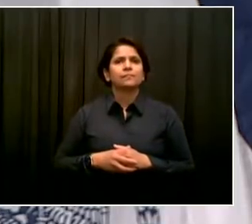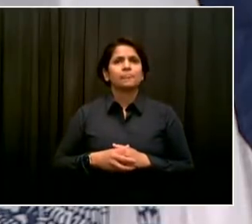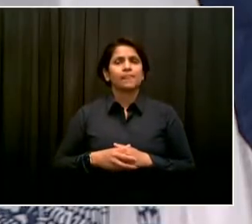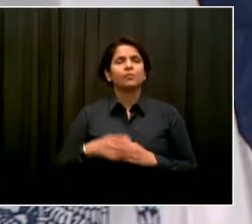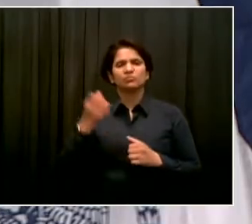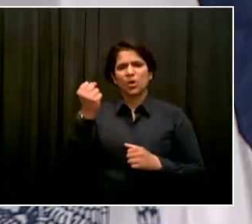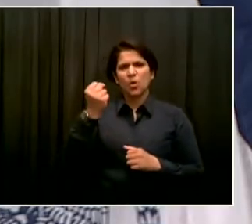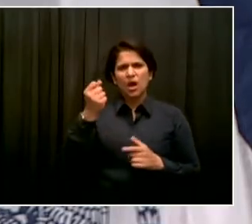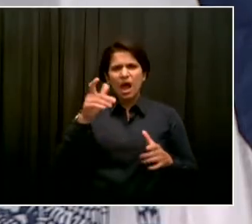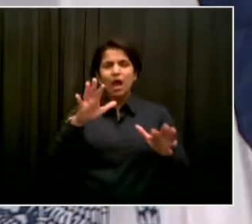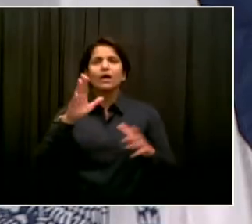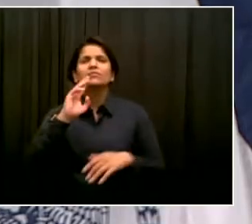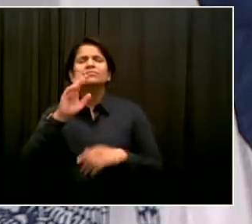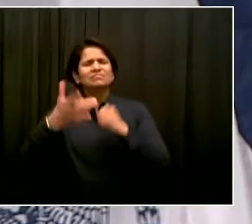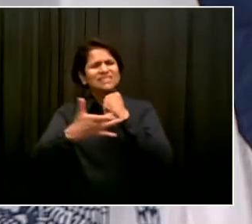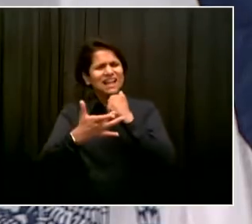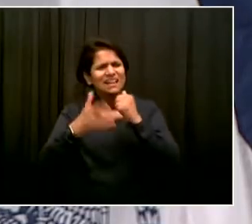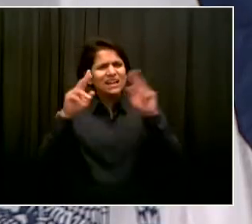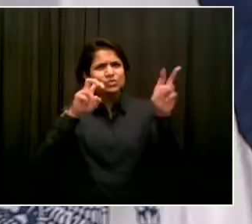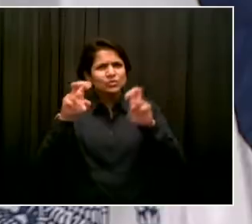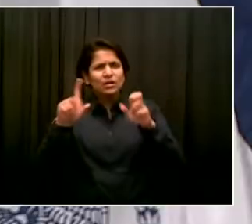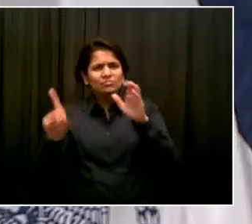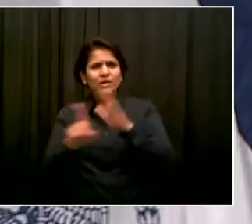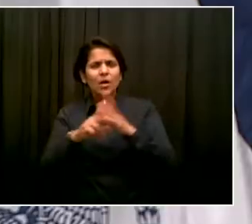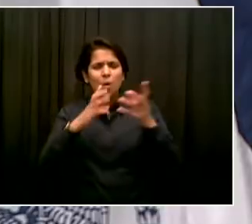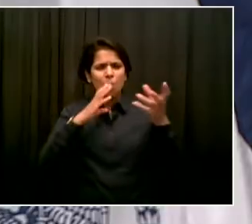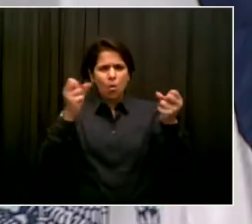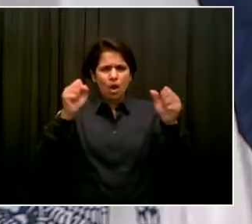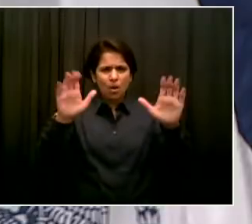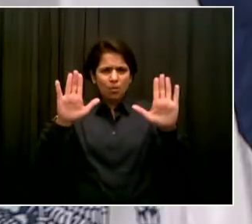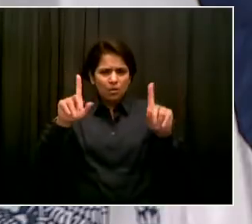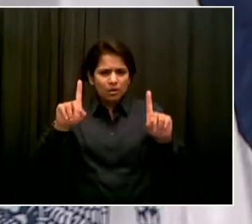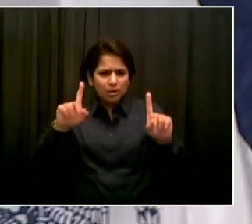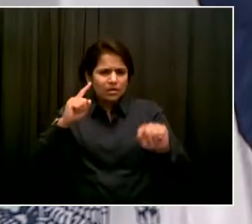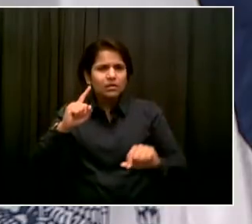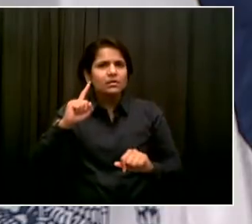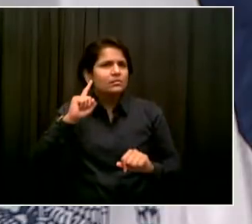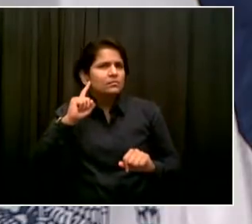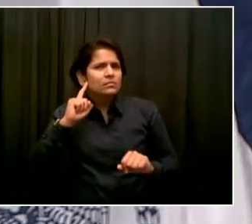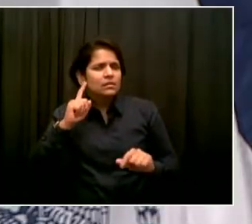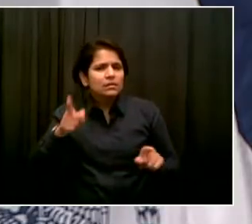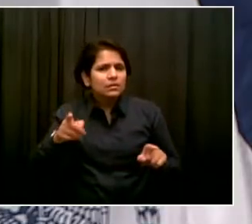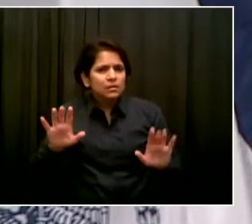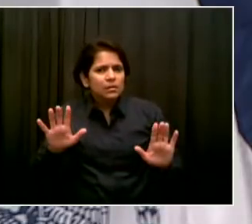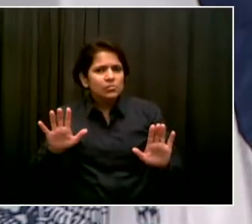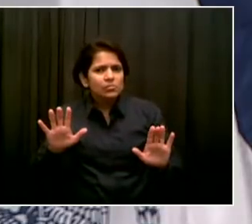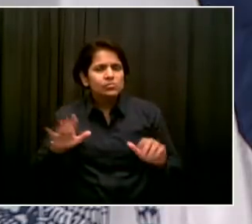ARE YOU THERE?